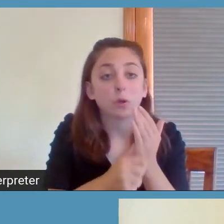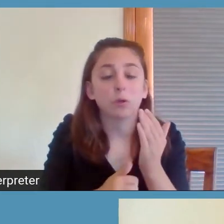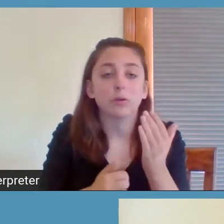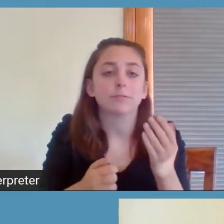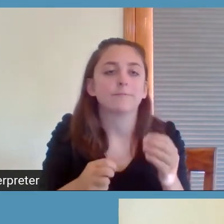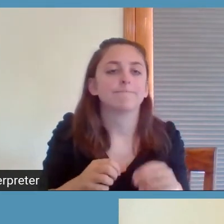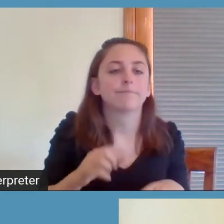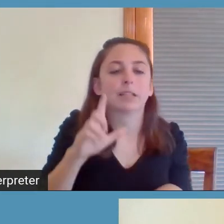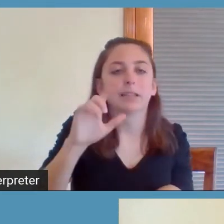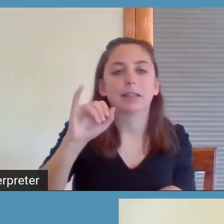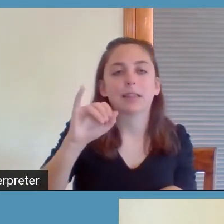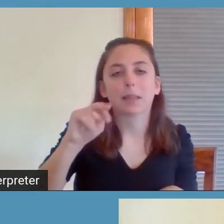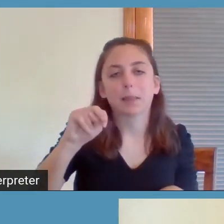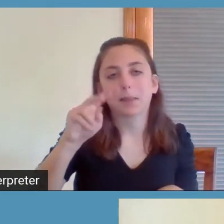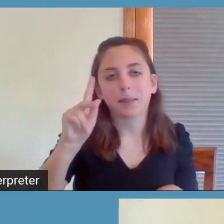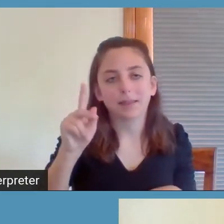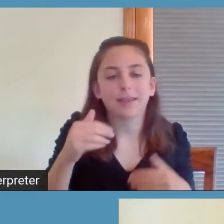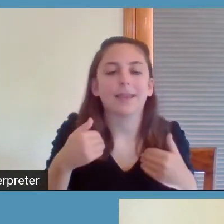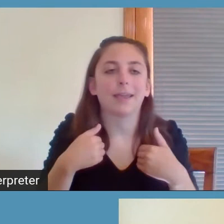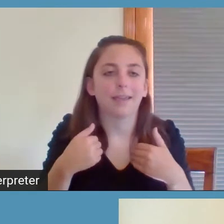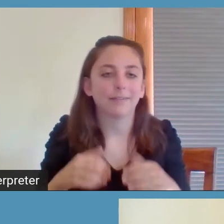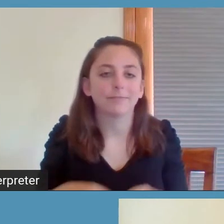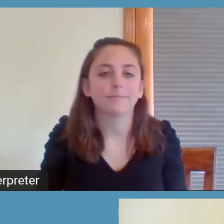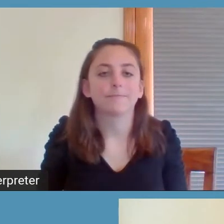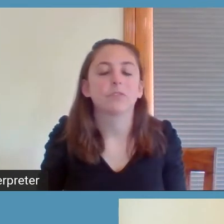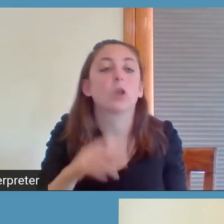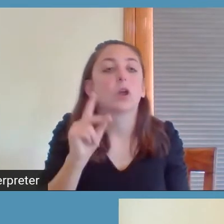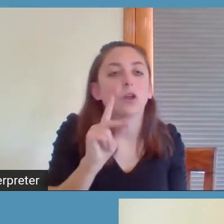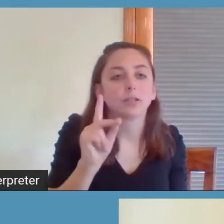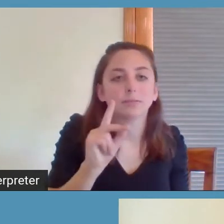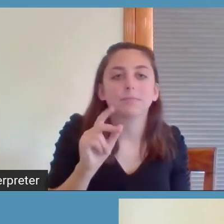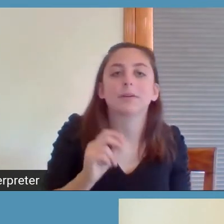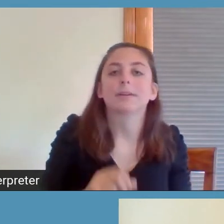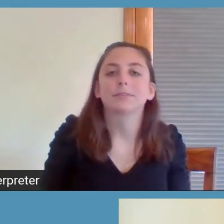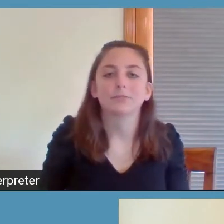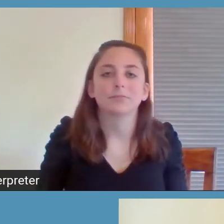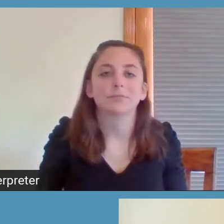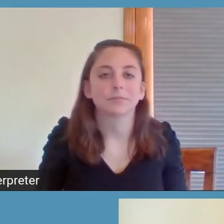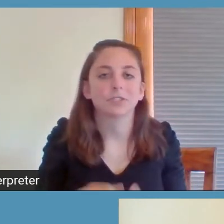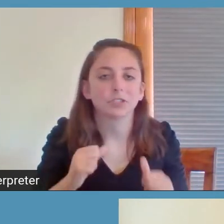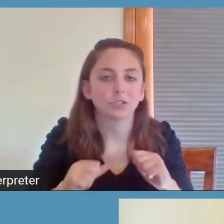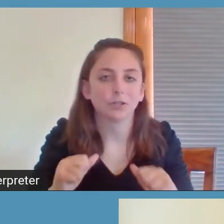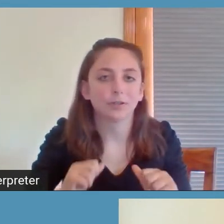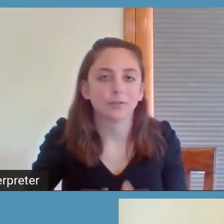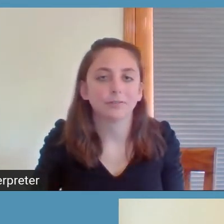matrix shows which you can still go into it's exciting all right i think we have we have time